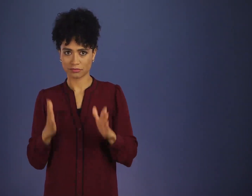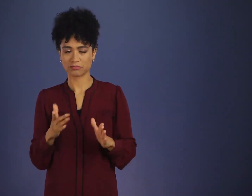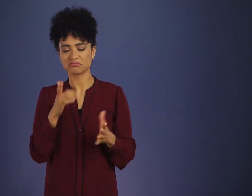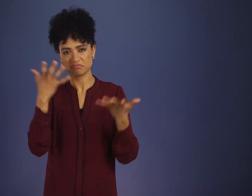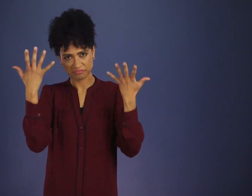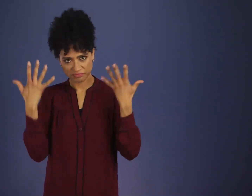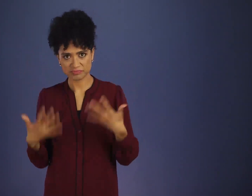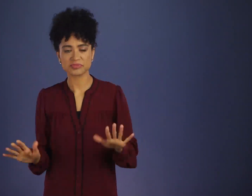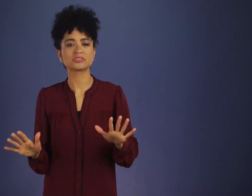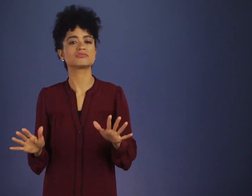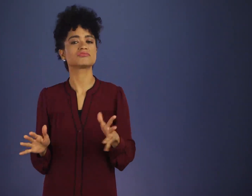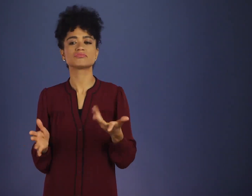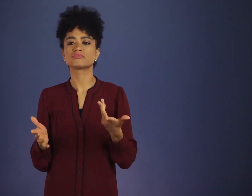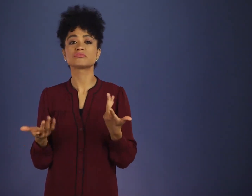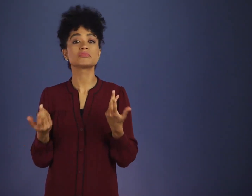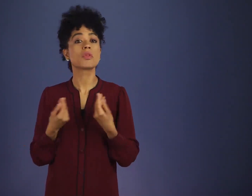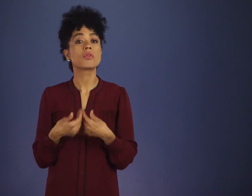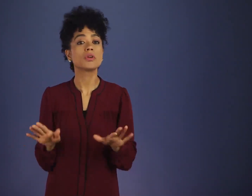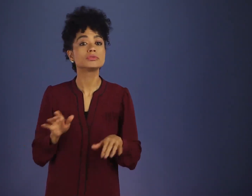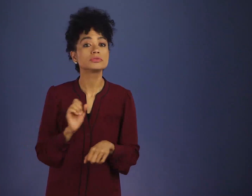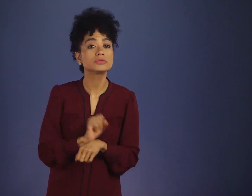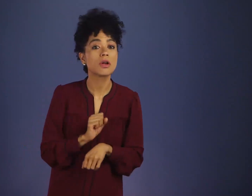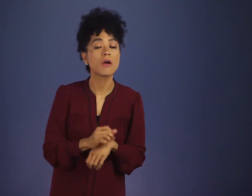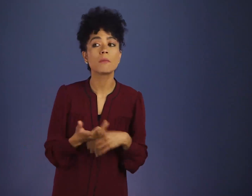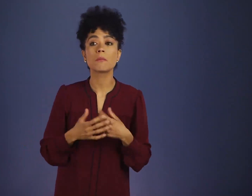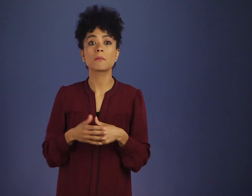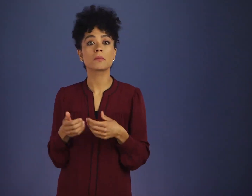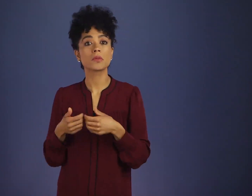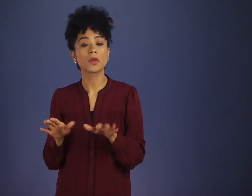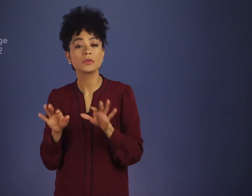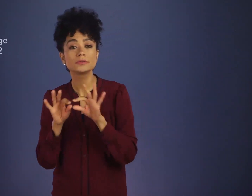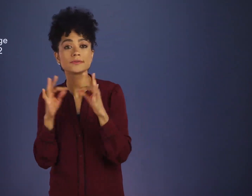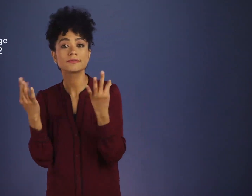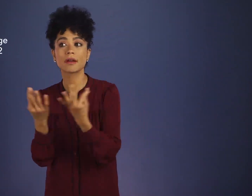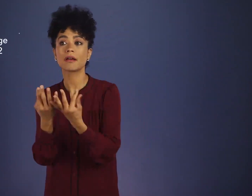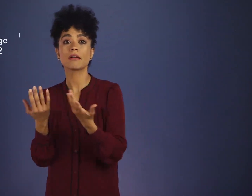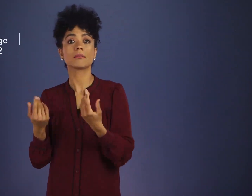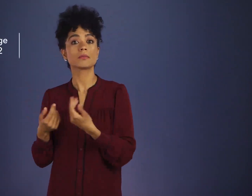But all alcoholics who have drunk themselves out of jobs, family, and friends